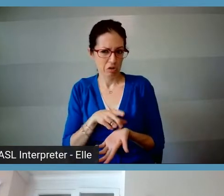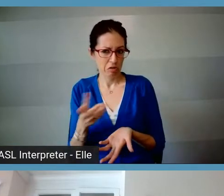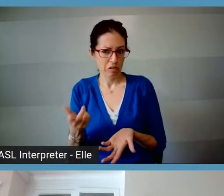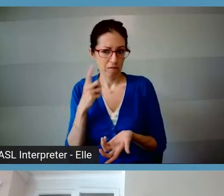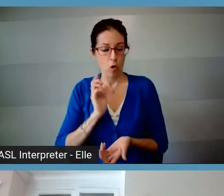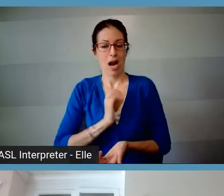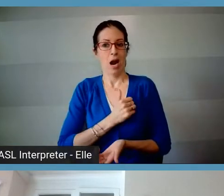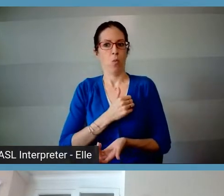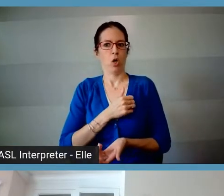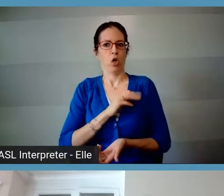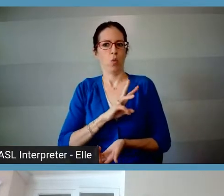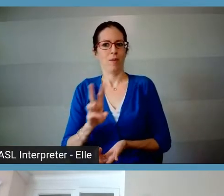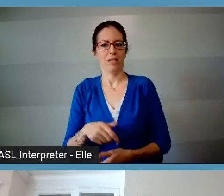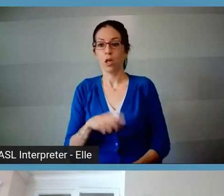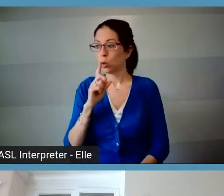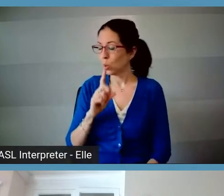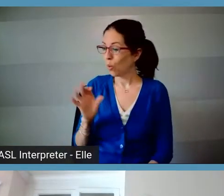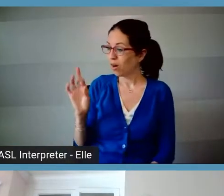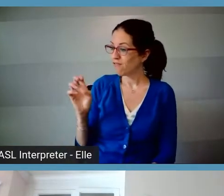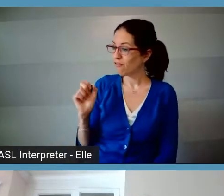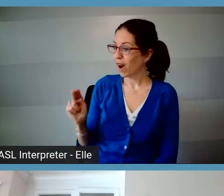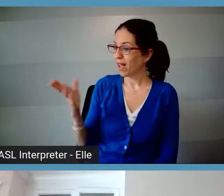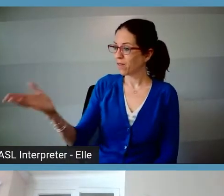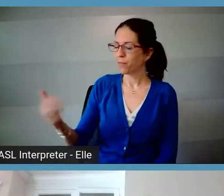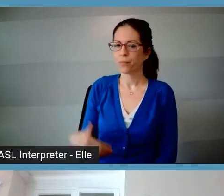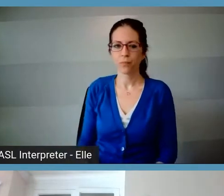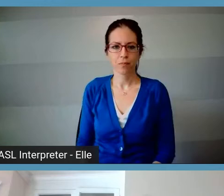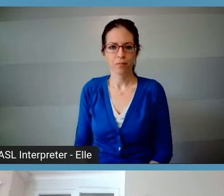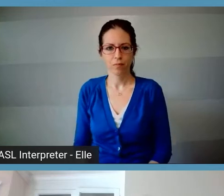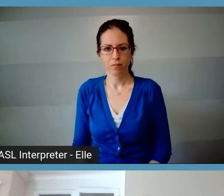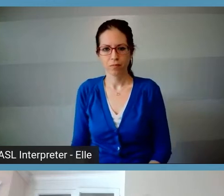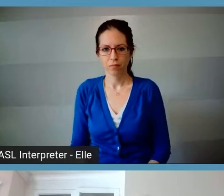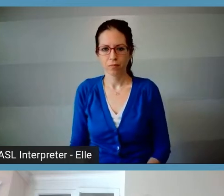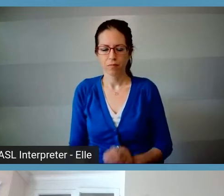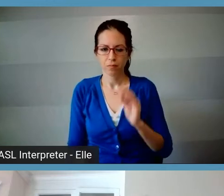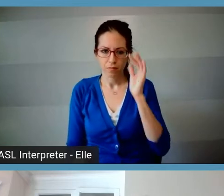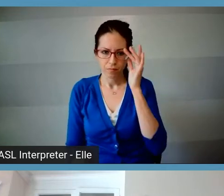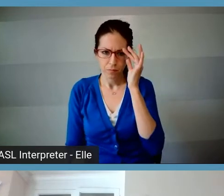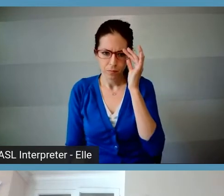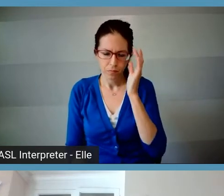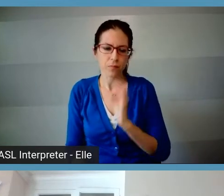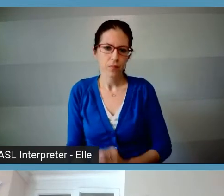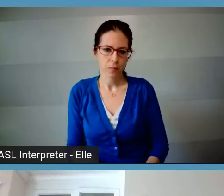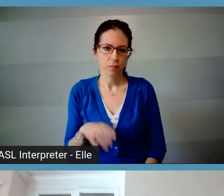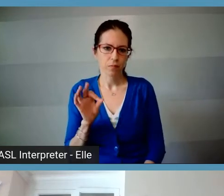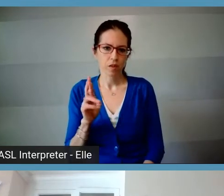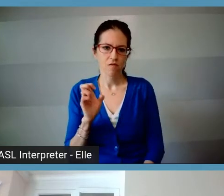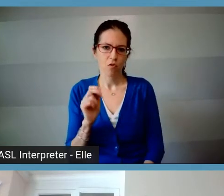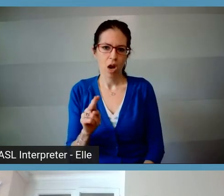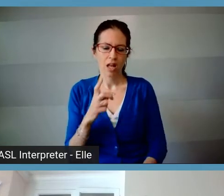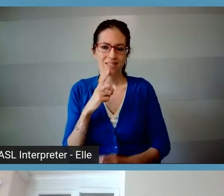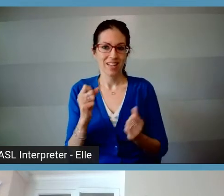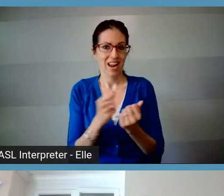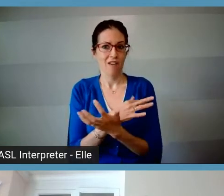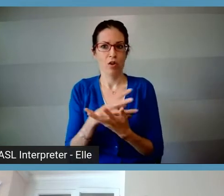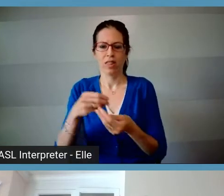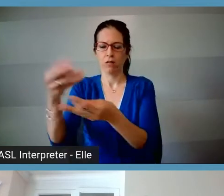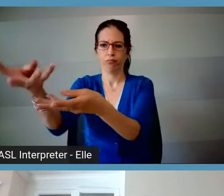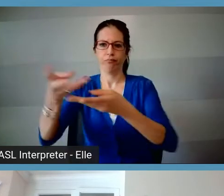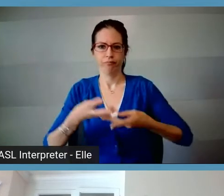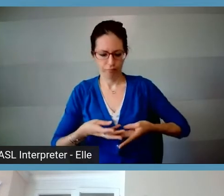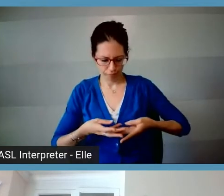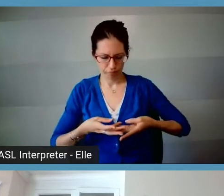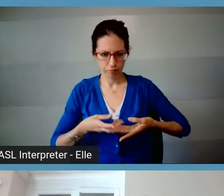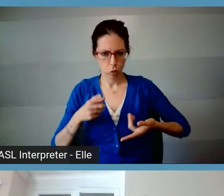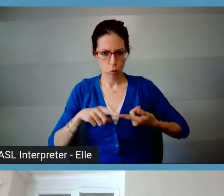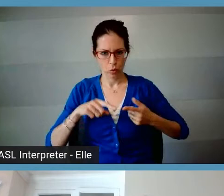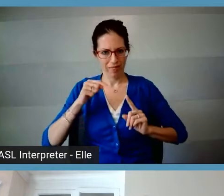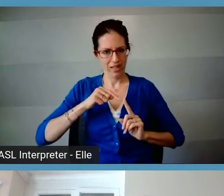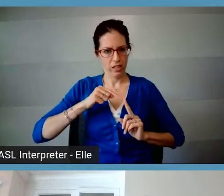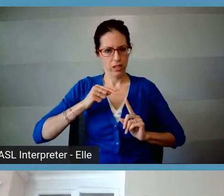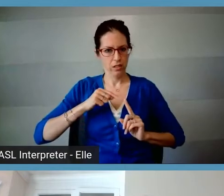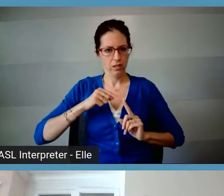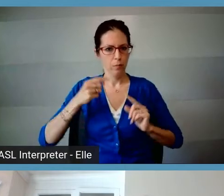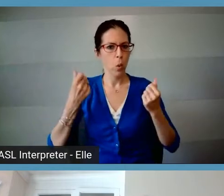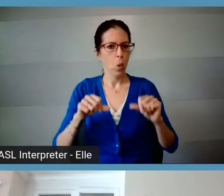The breaking news essentially everything comes into that post people don't really operate